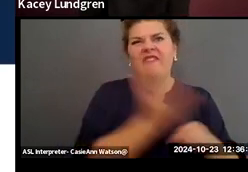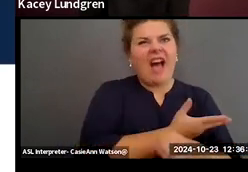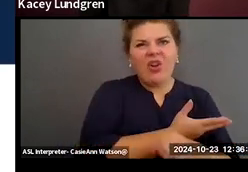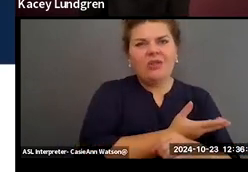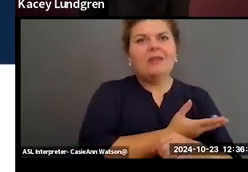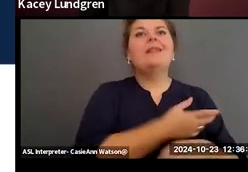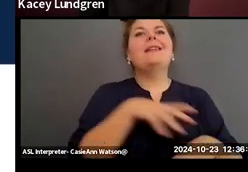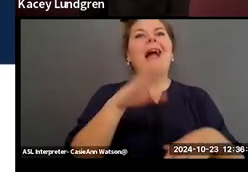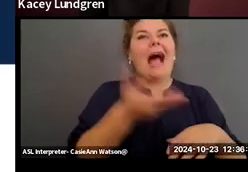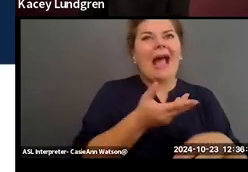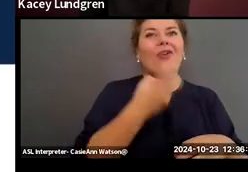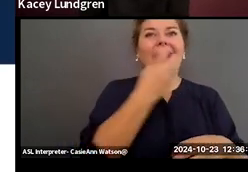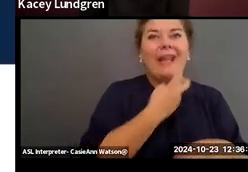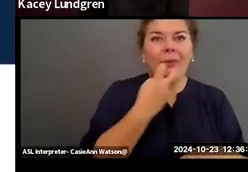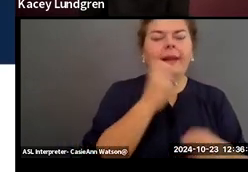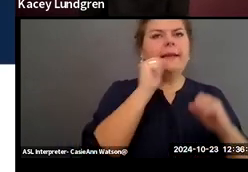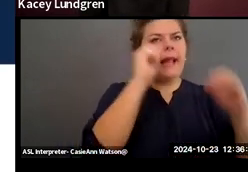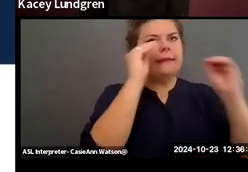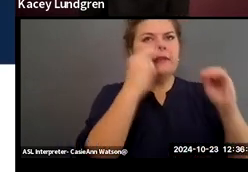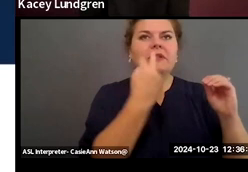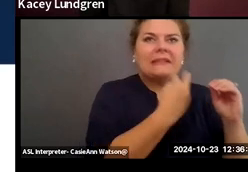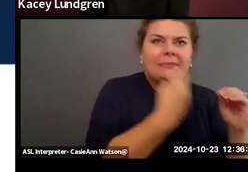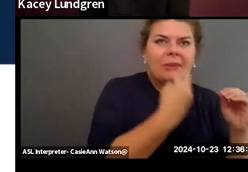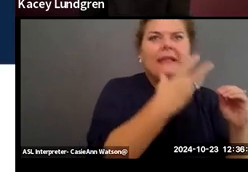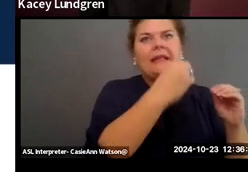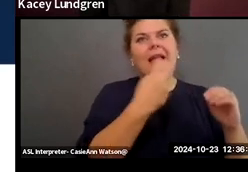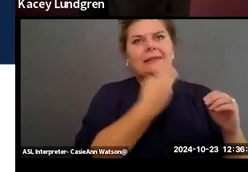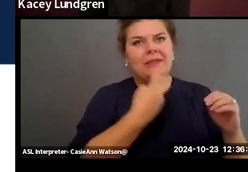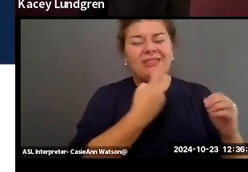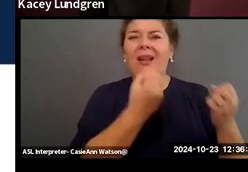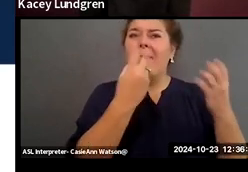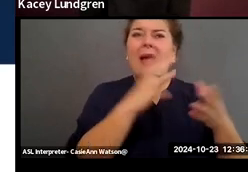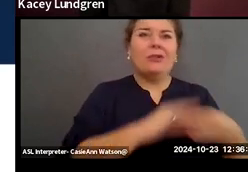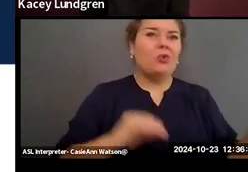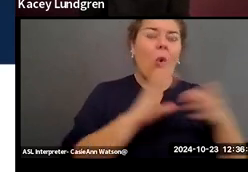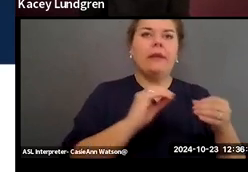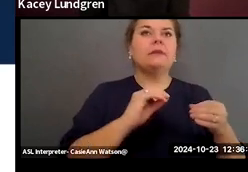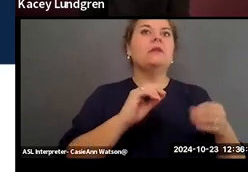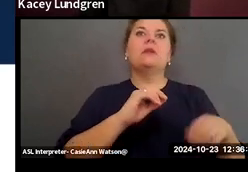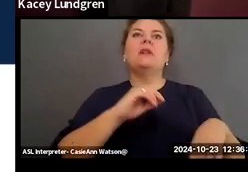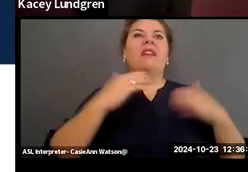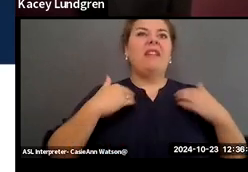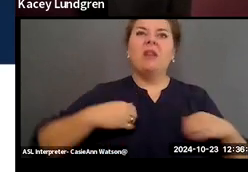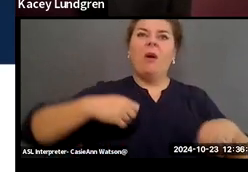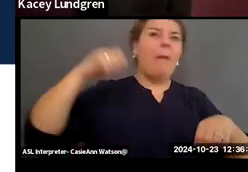who could teach speech and lip reading. There were many stories of students who were even physically punished for using ASL.